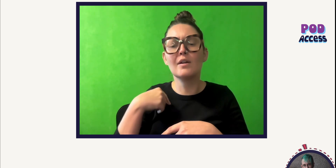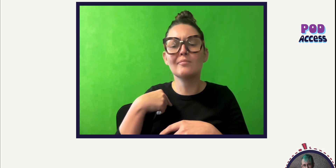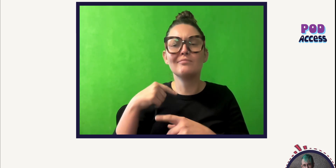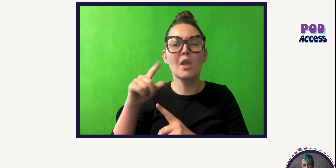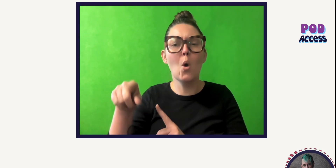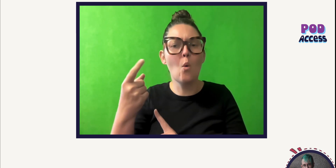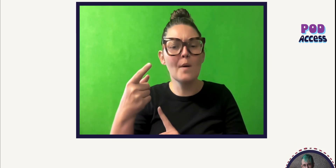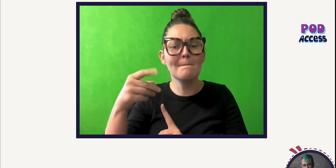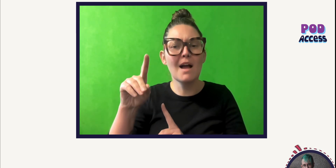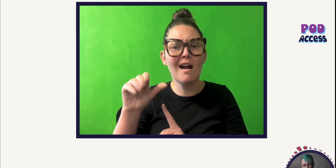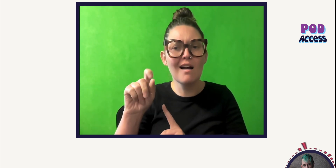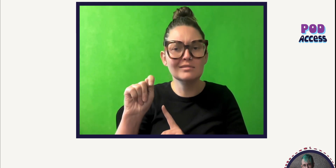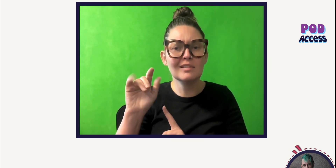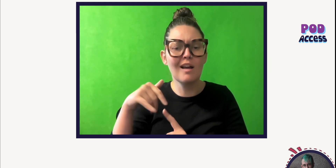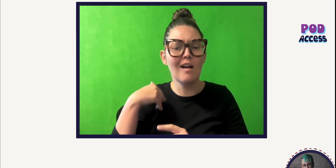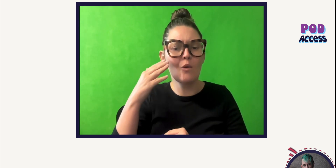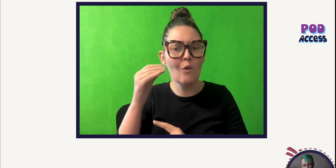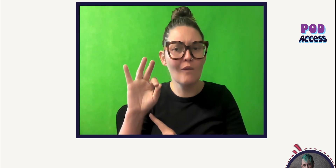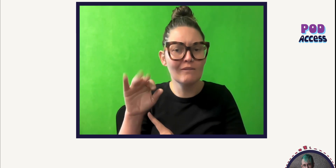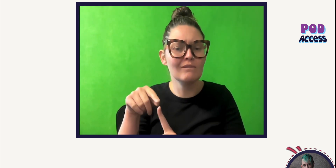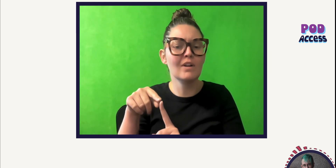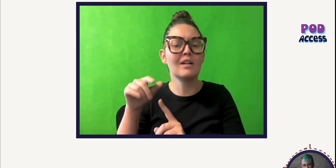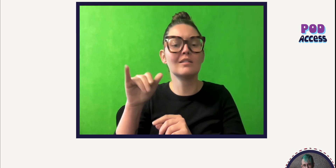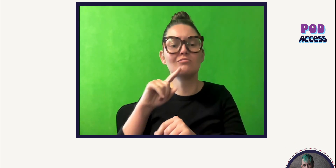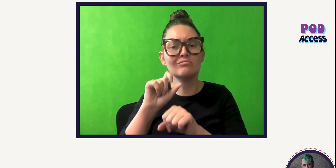that was actually created by AAC users themselves.